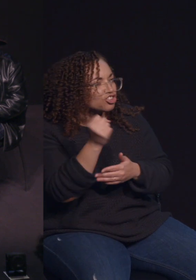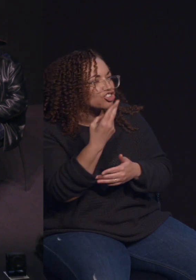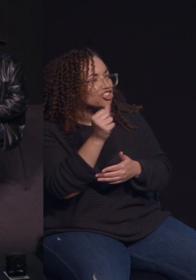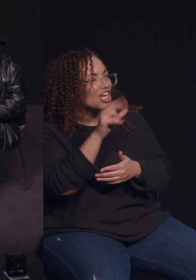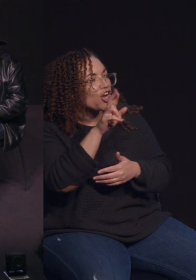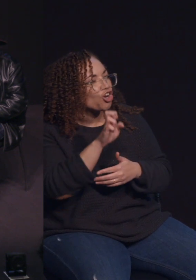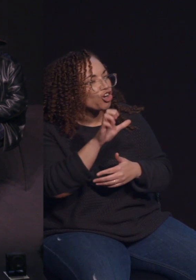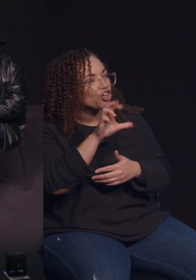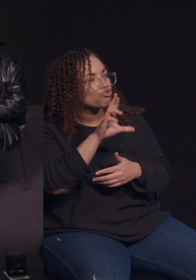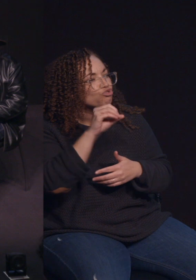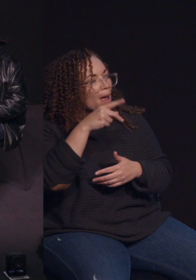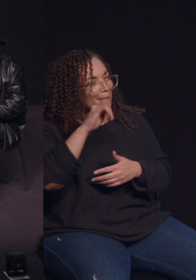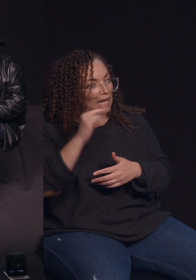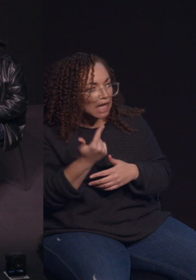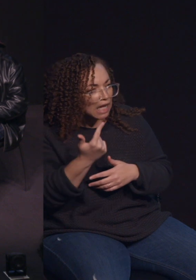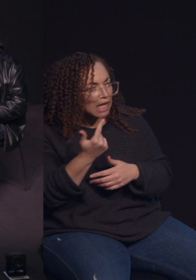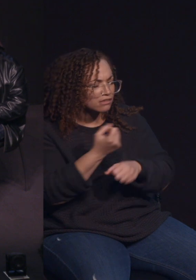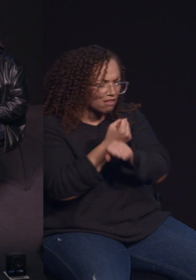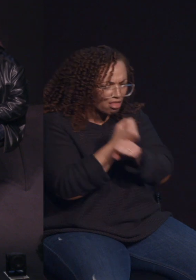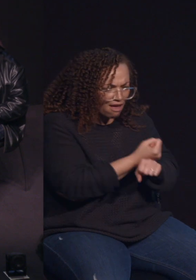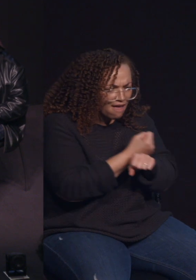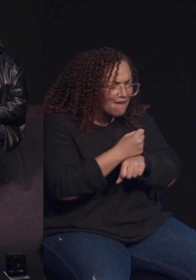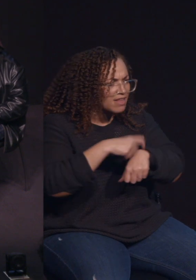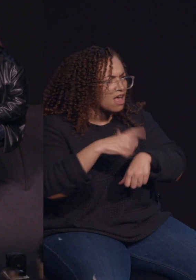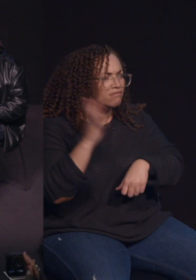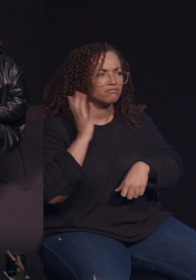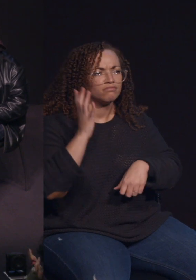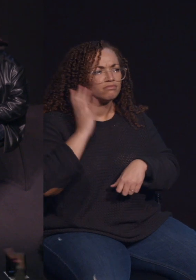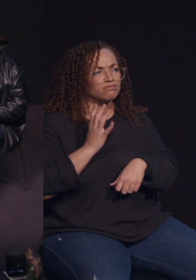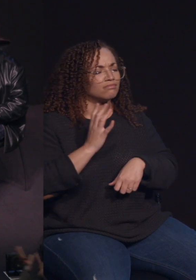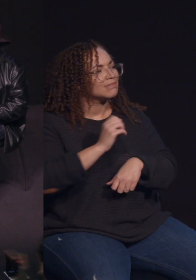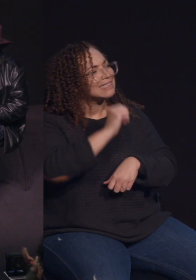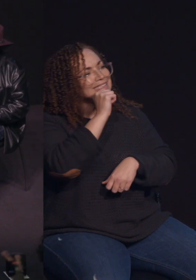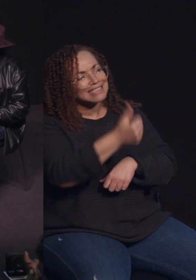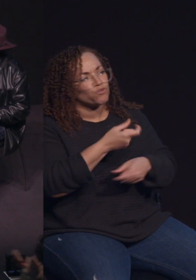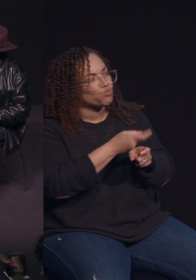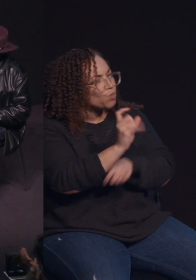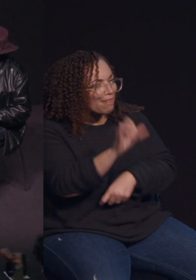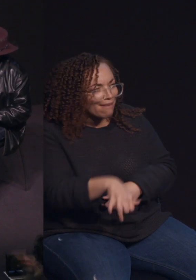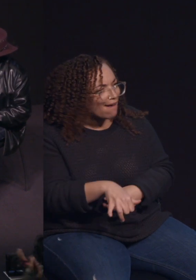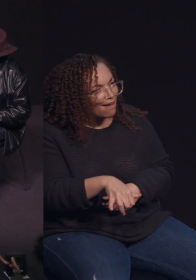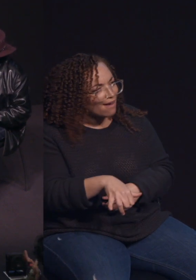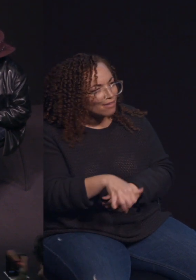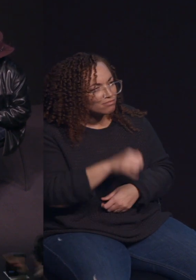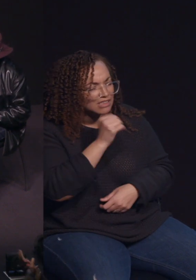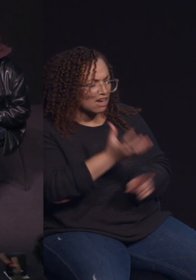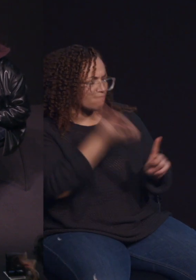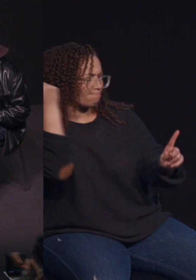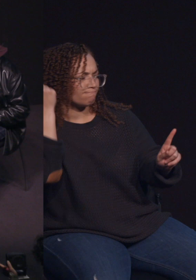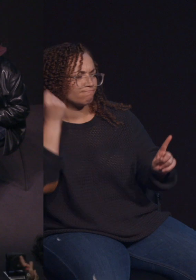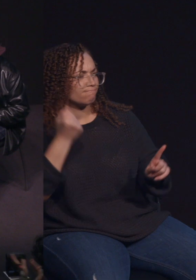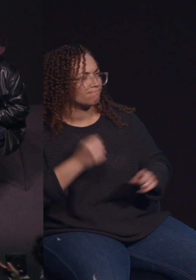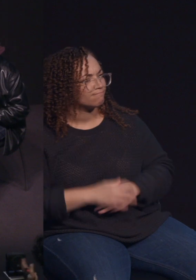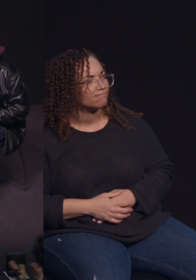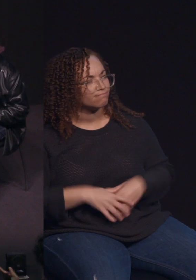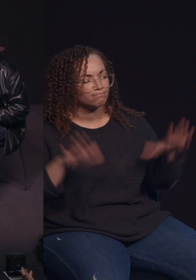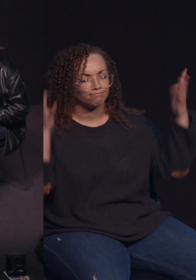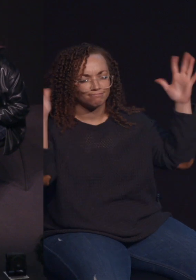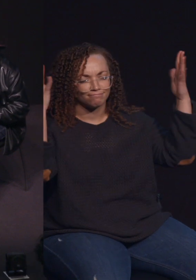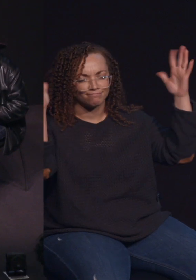Bryant: Excellent. [audience applauding]